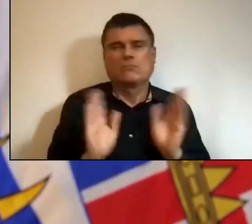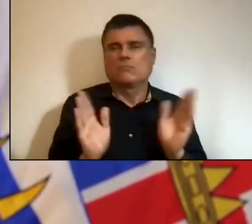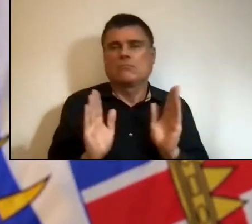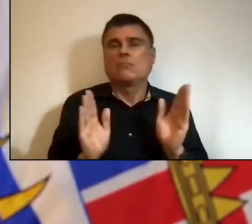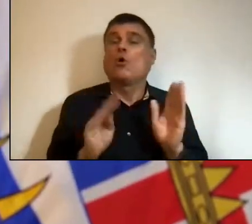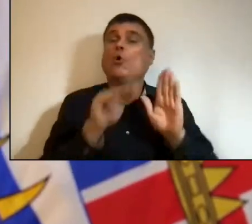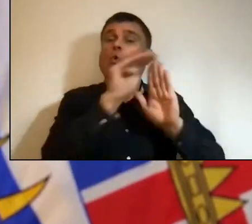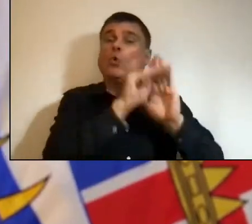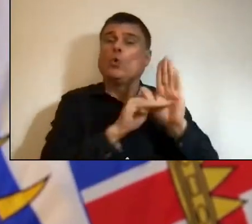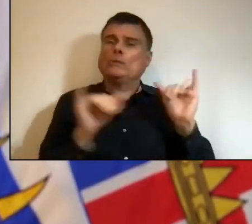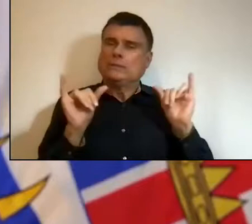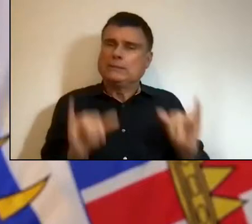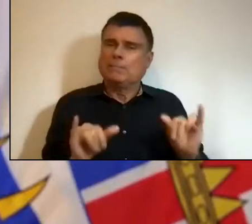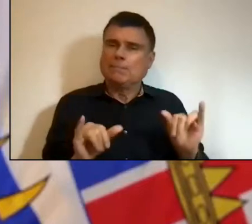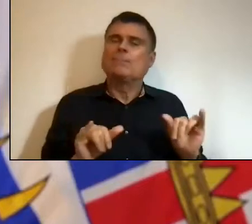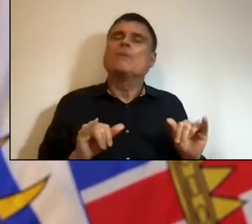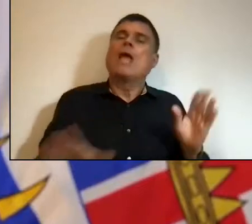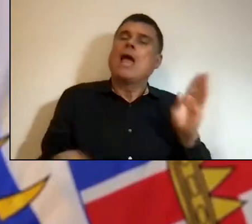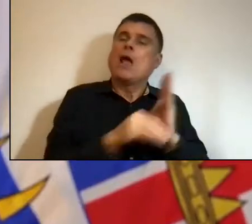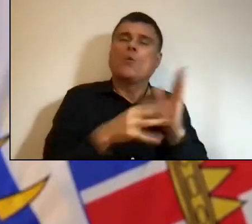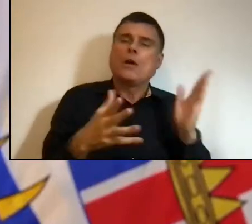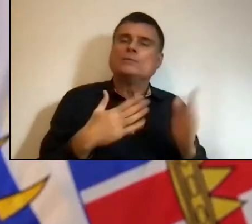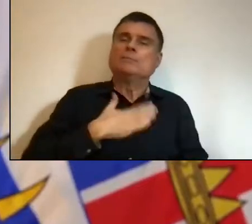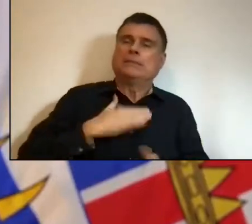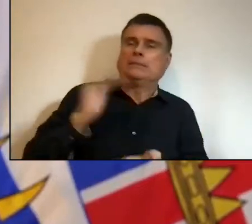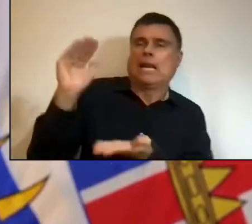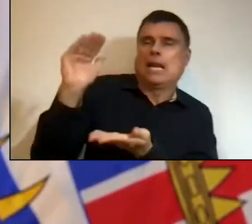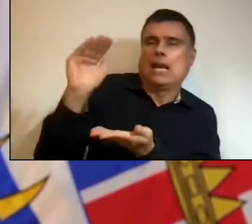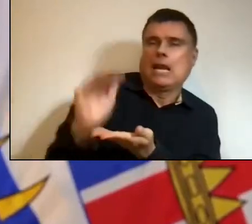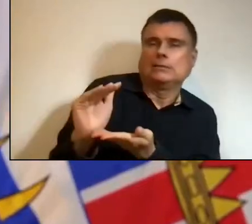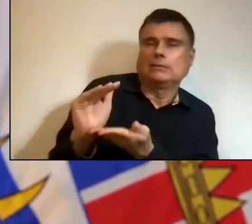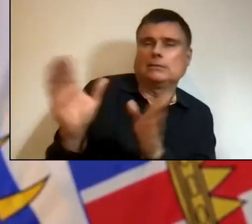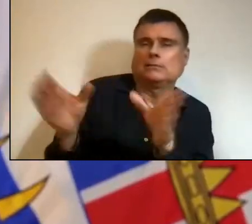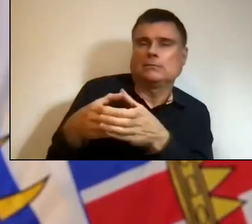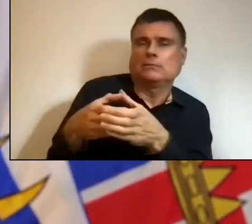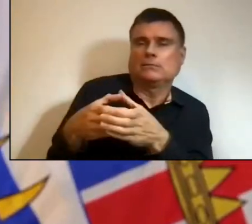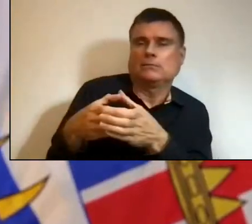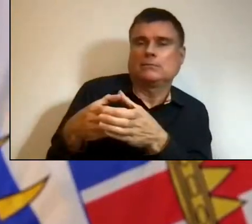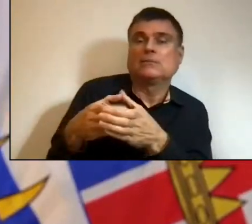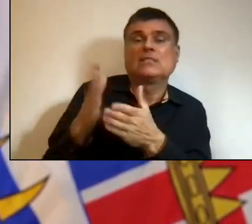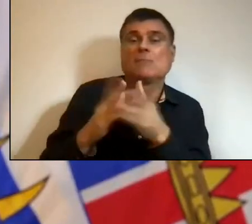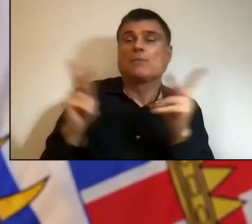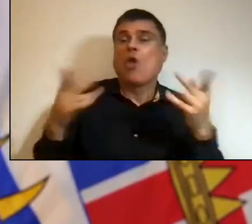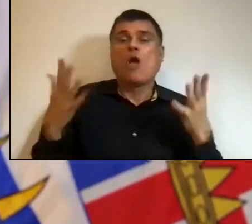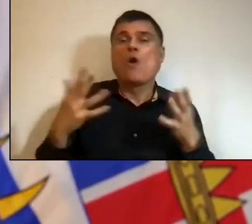situations and I know that some people have already traveled in there staying with relatives